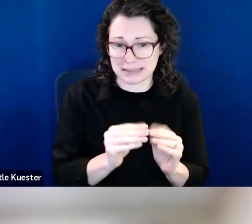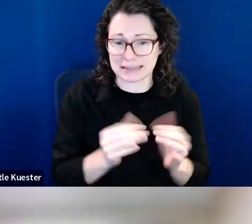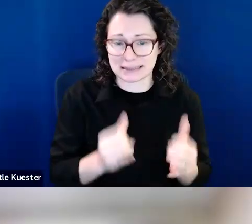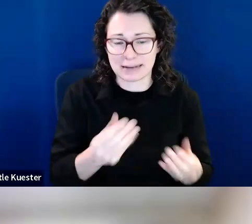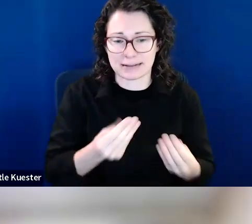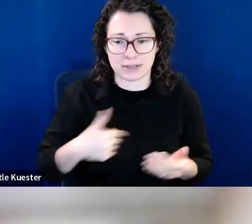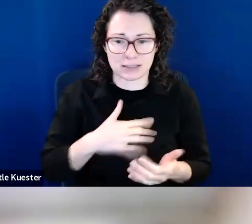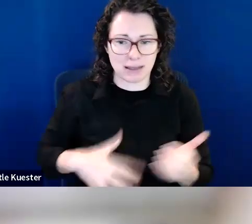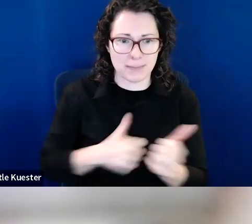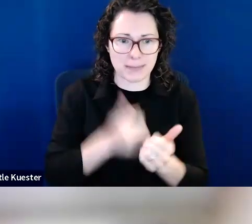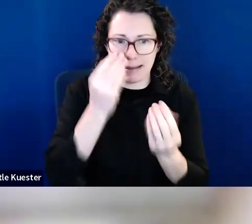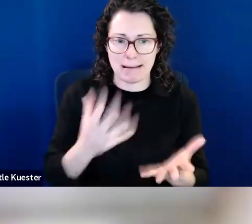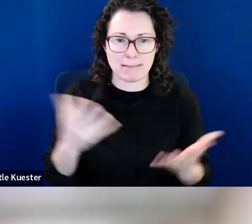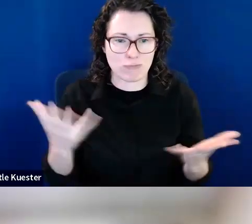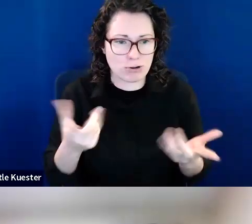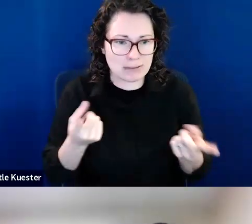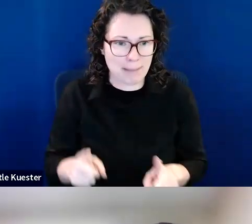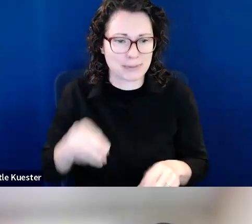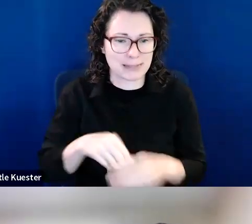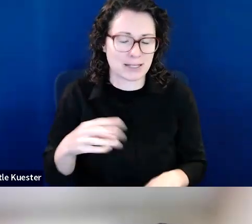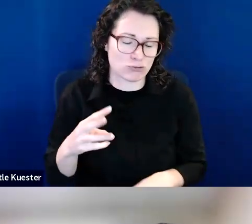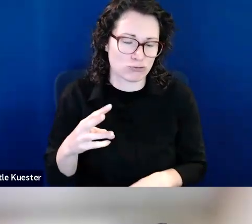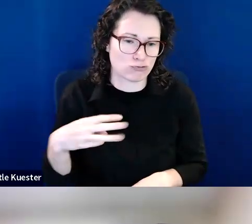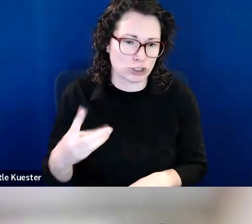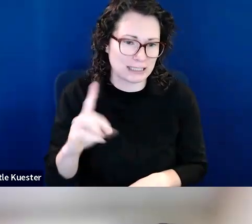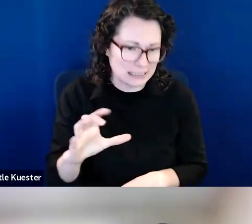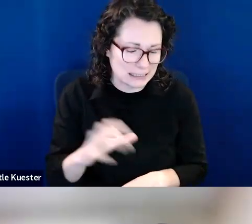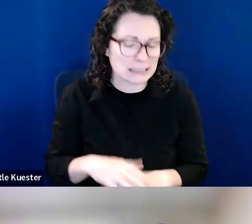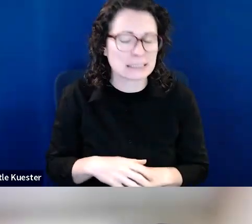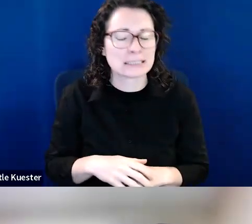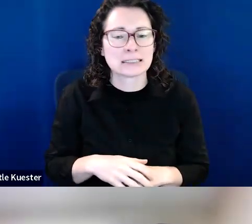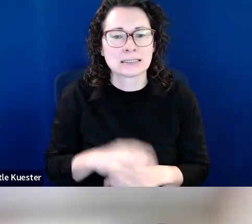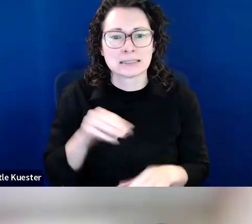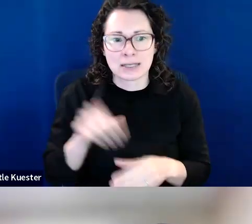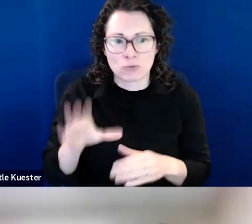updates about what is happening uh in Washington and in the office. So